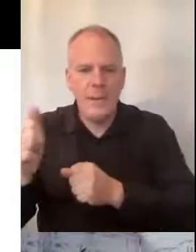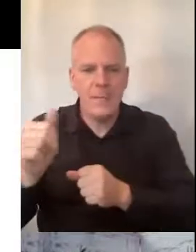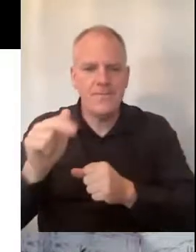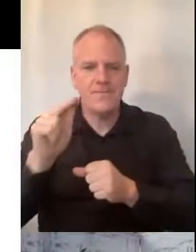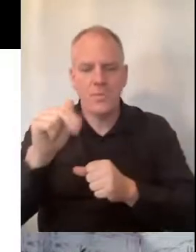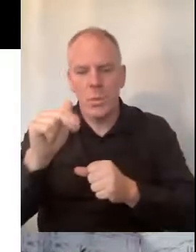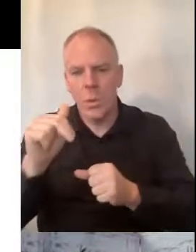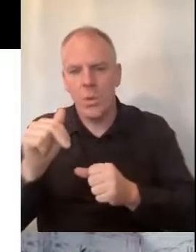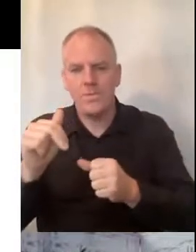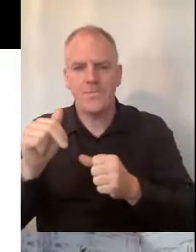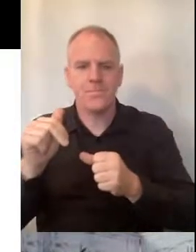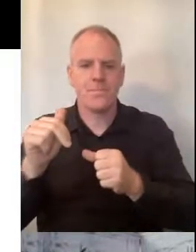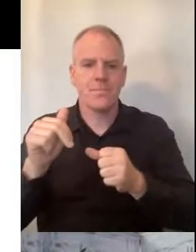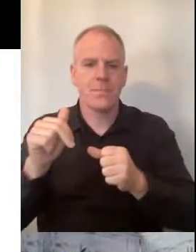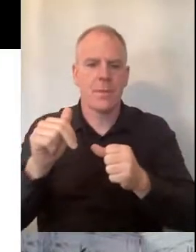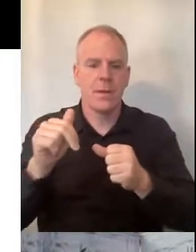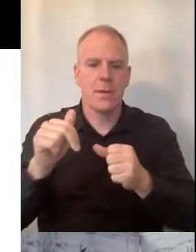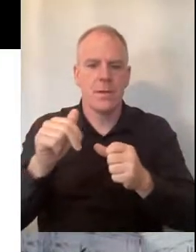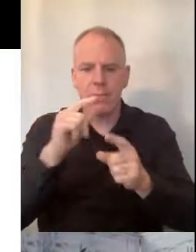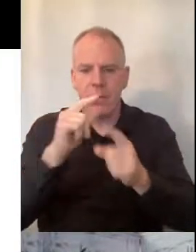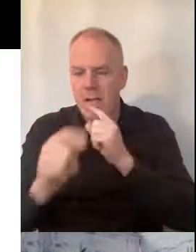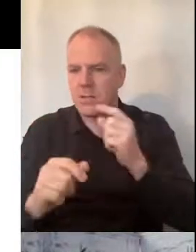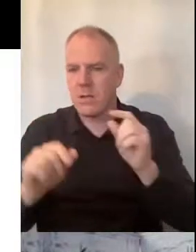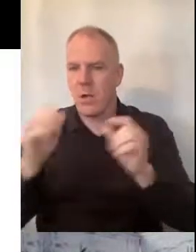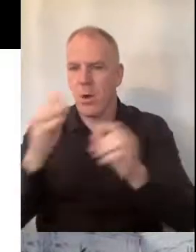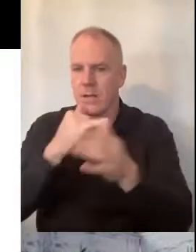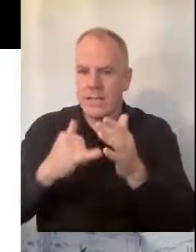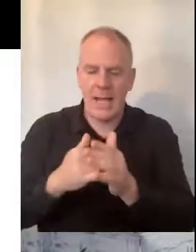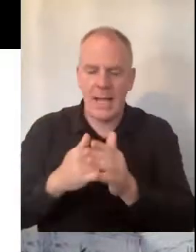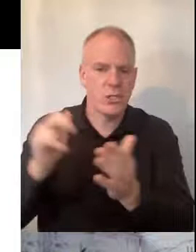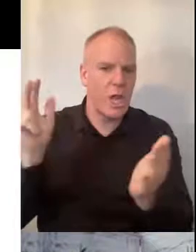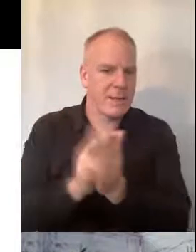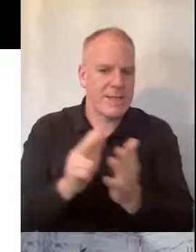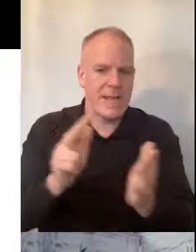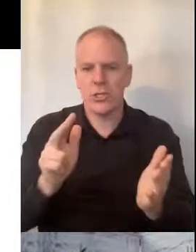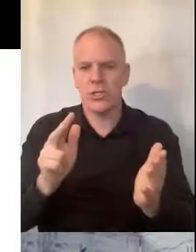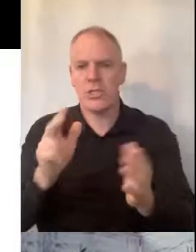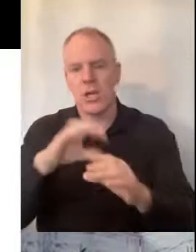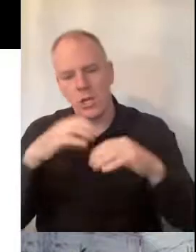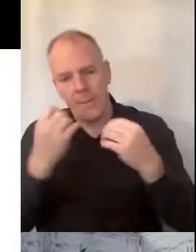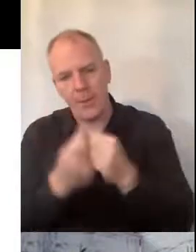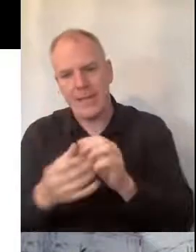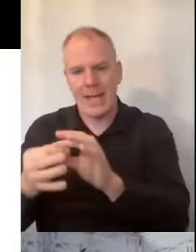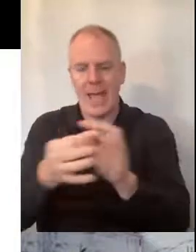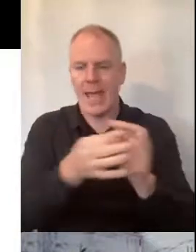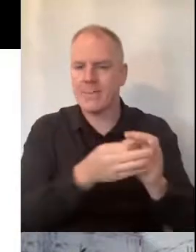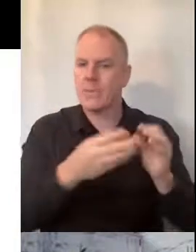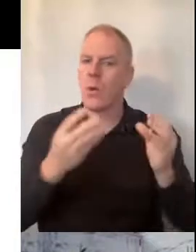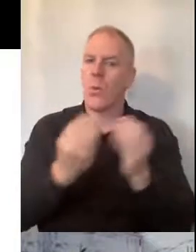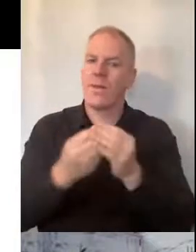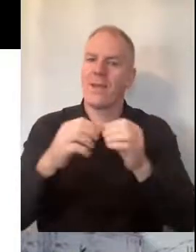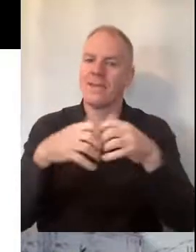third level recruitment professional bodies. Accreditation, community engagement and technology so they're really widening the